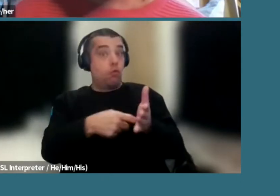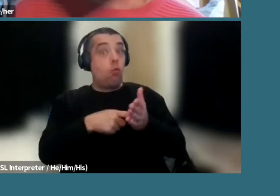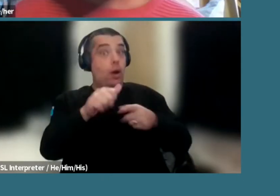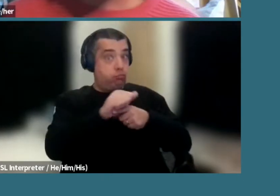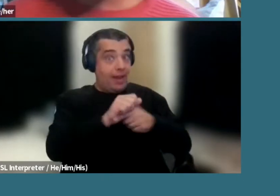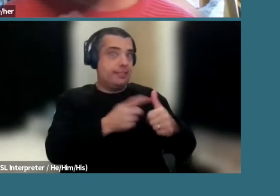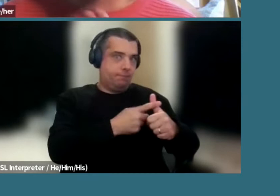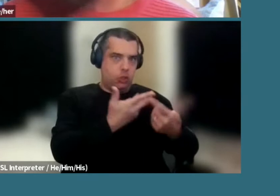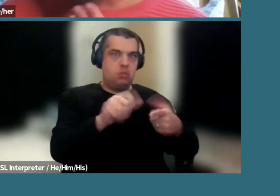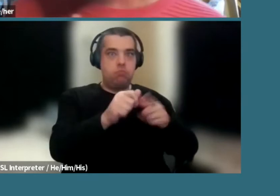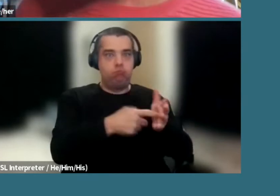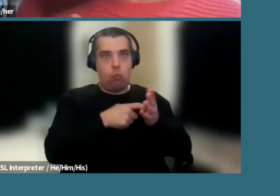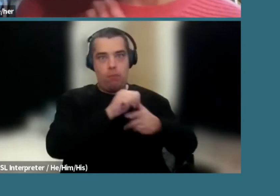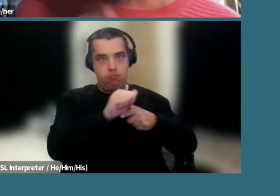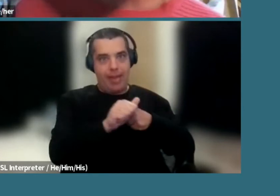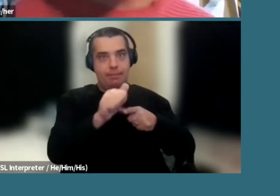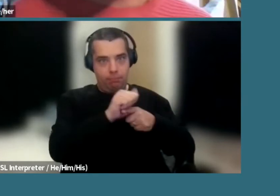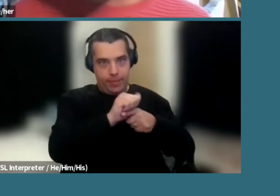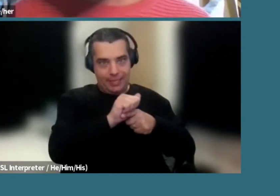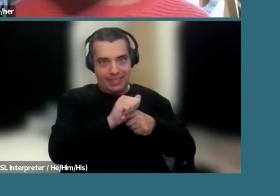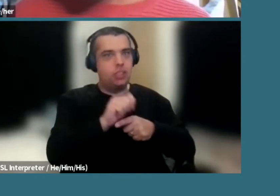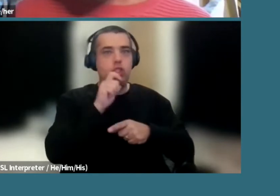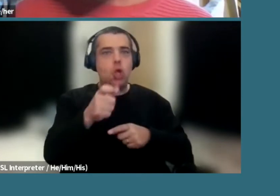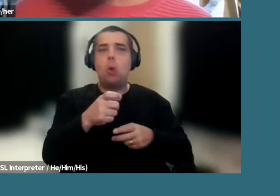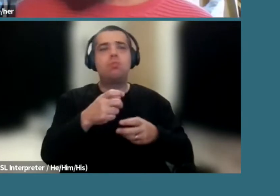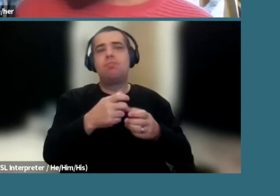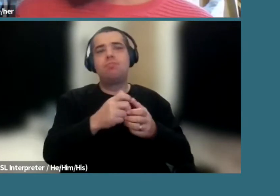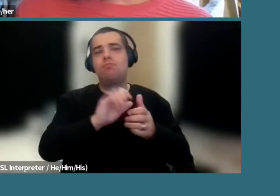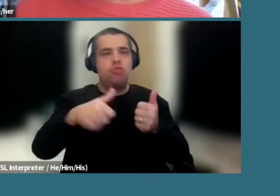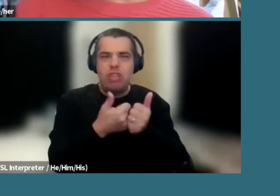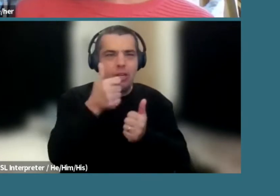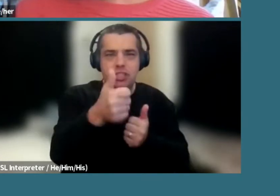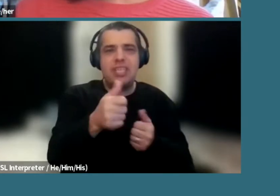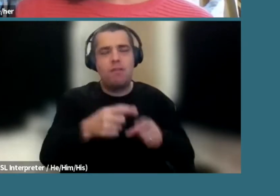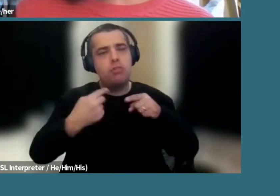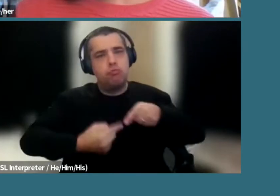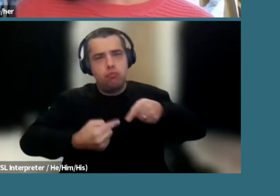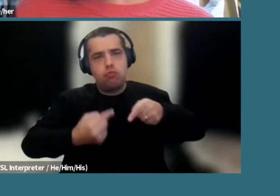So don't be hard on yourself if you struggle at first, it takes practice.